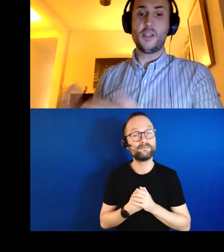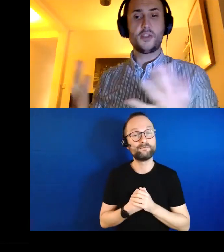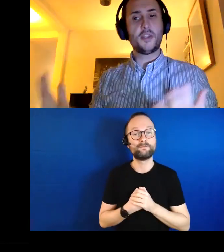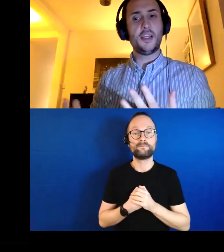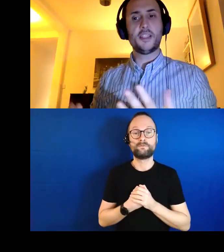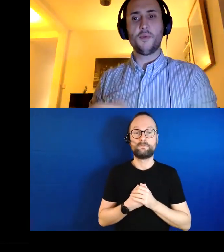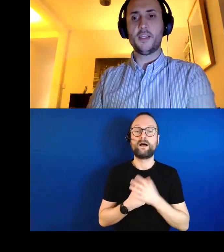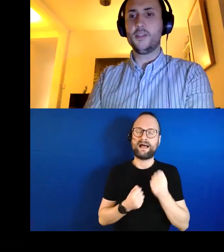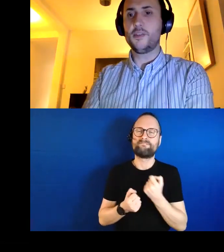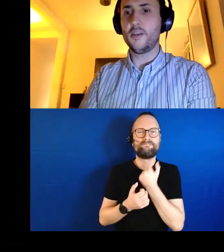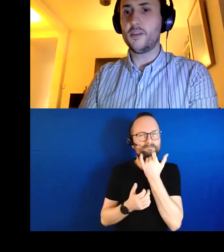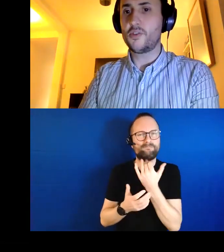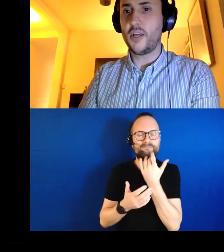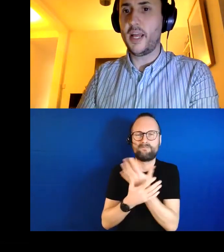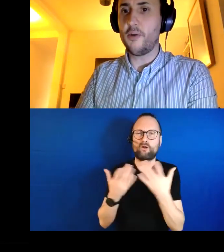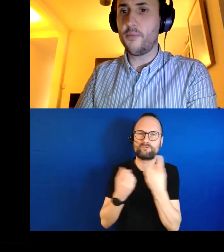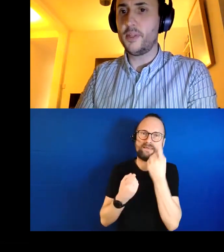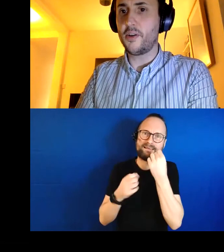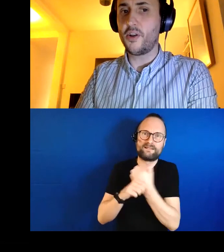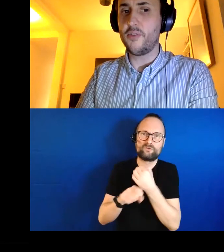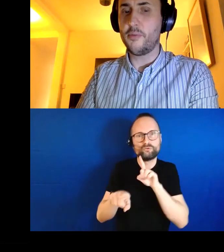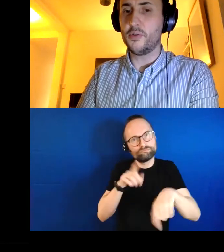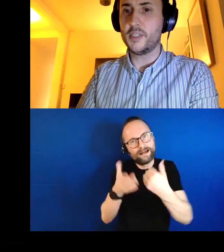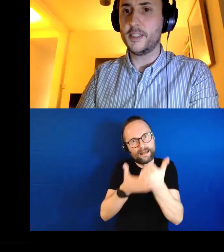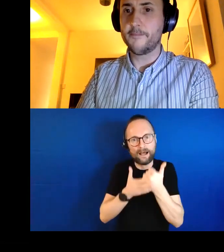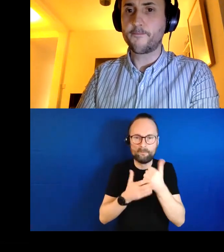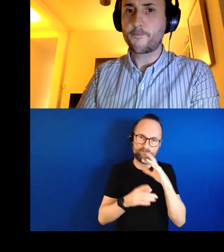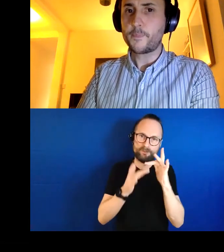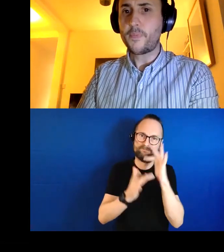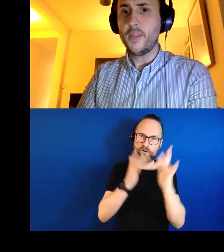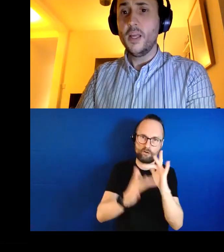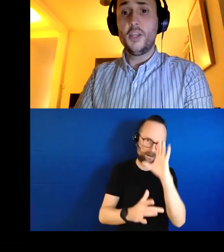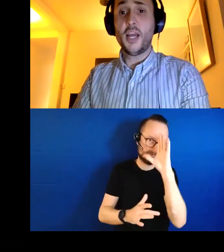I know the RAD will help with reporting if needs be as well.